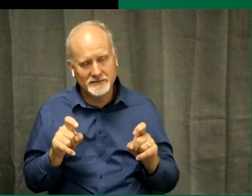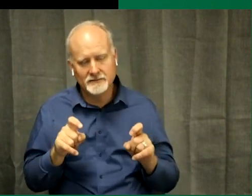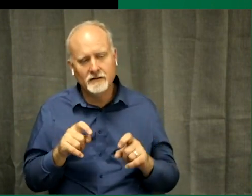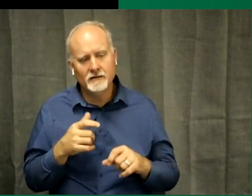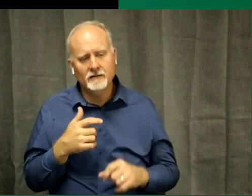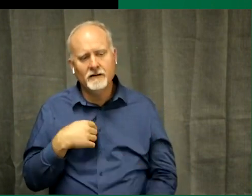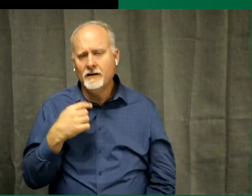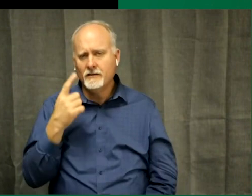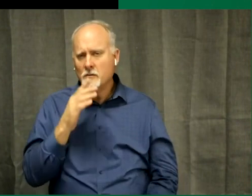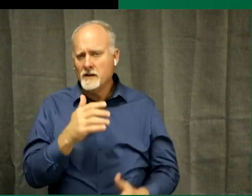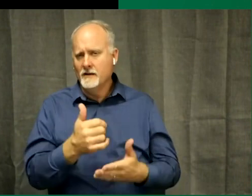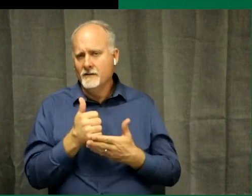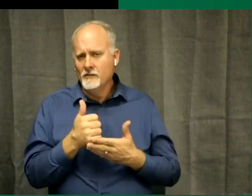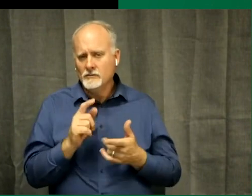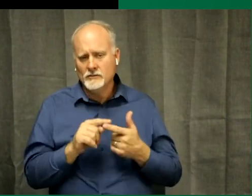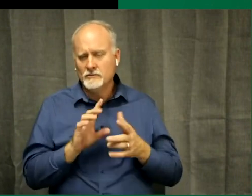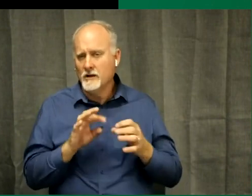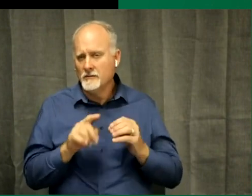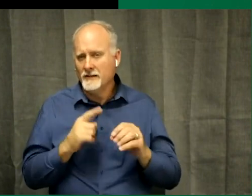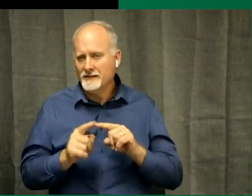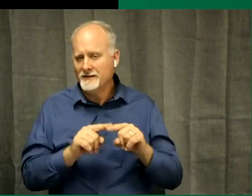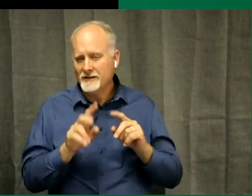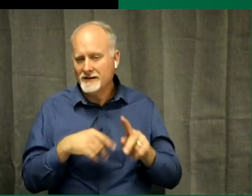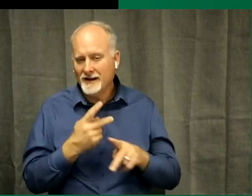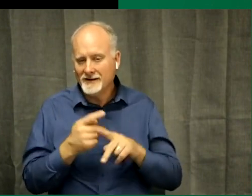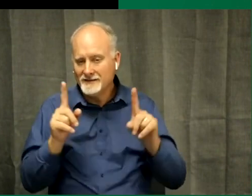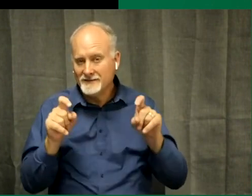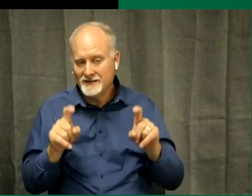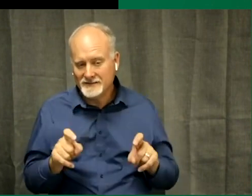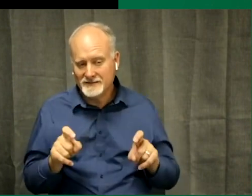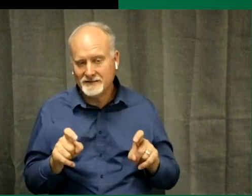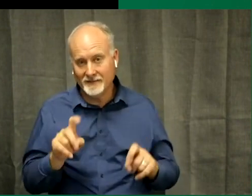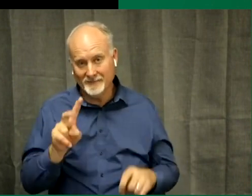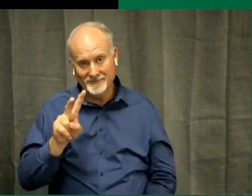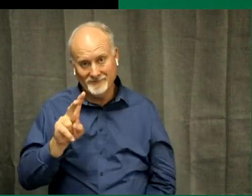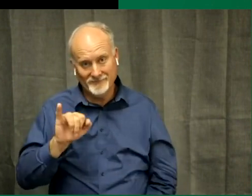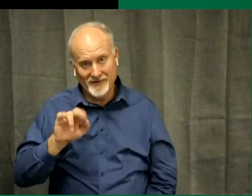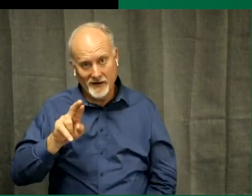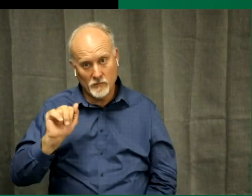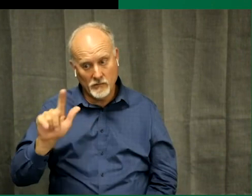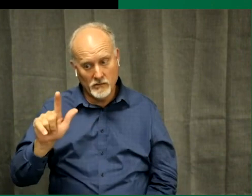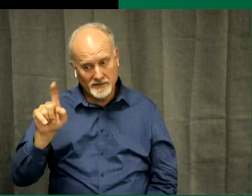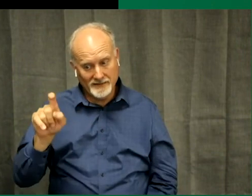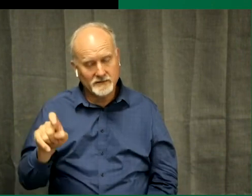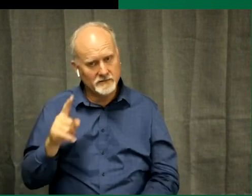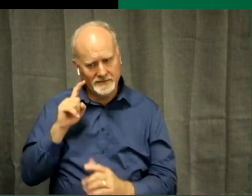useful to talk about the types of testing first is viral testing it's to detect the virus itself by